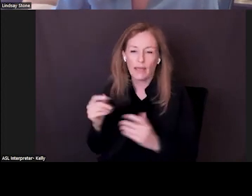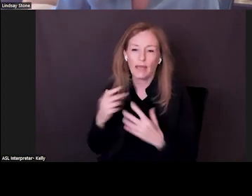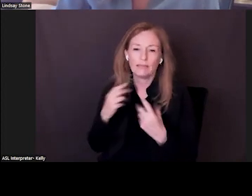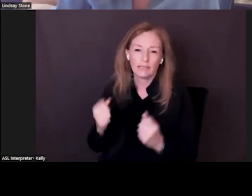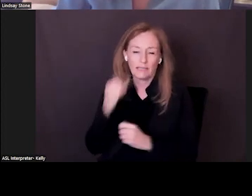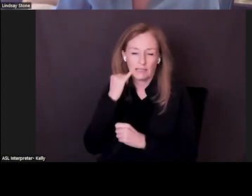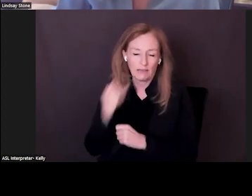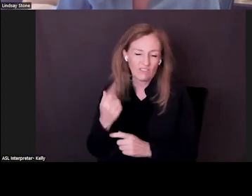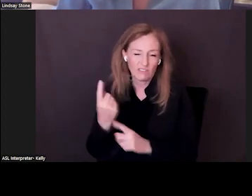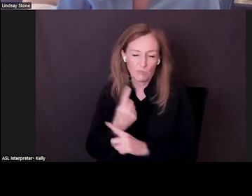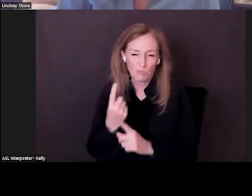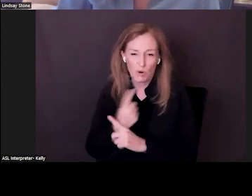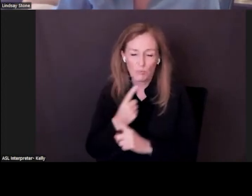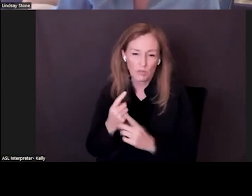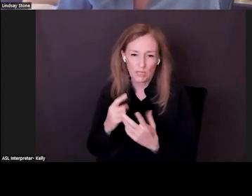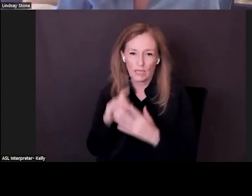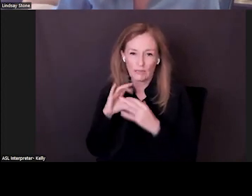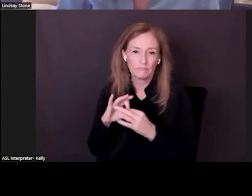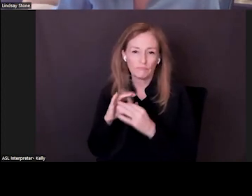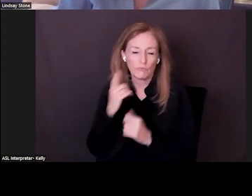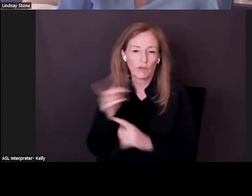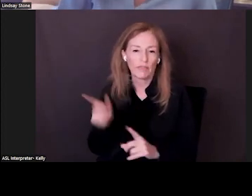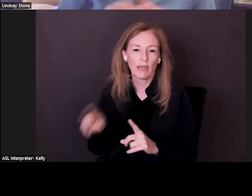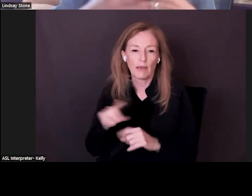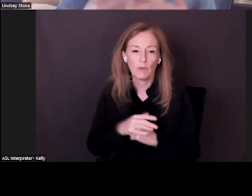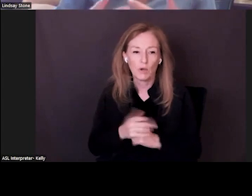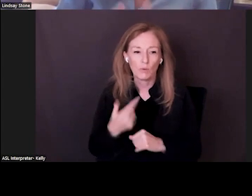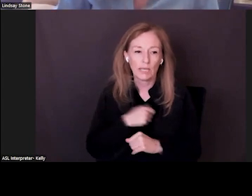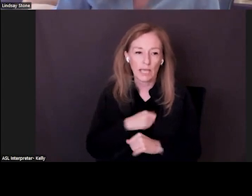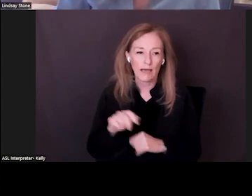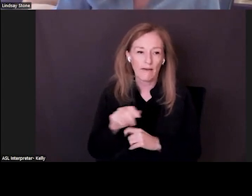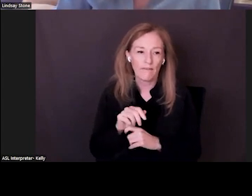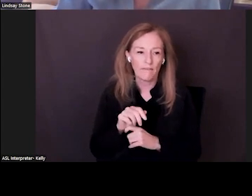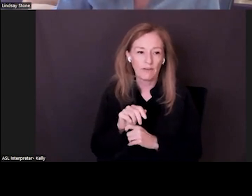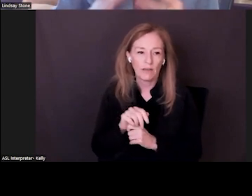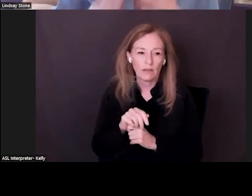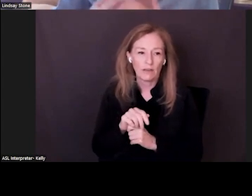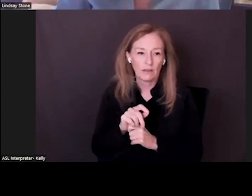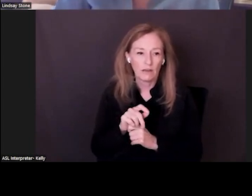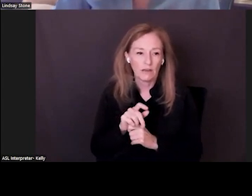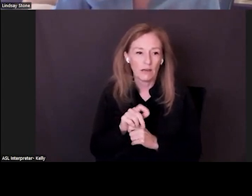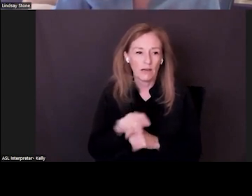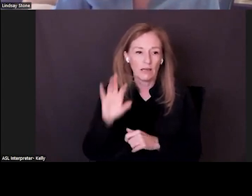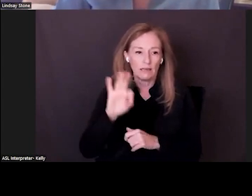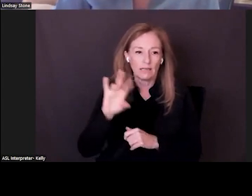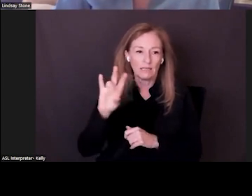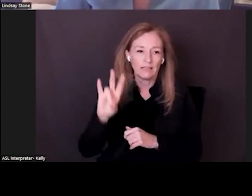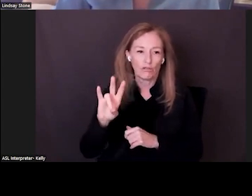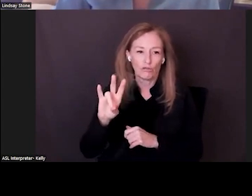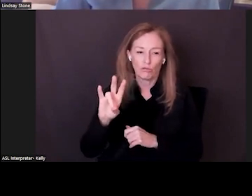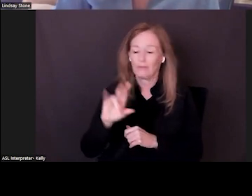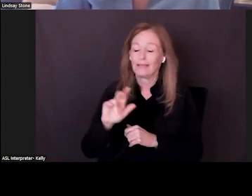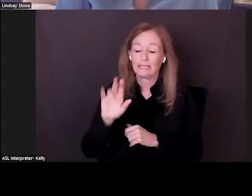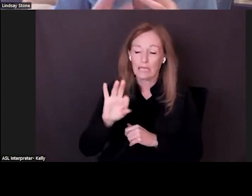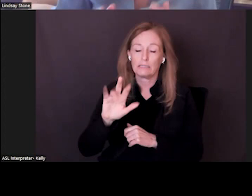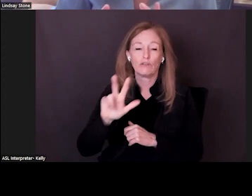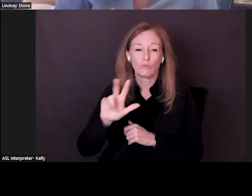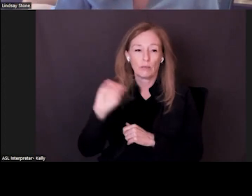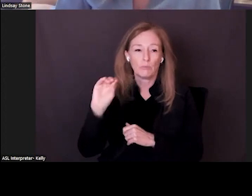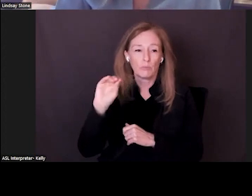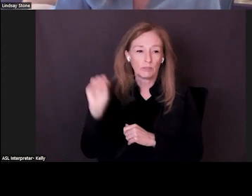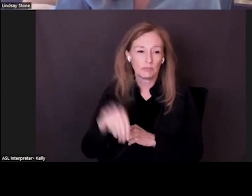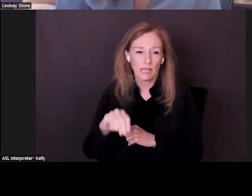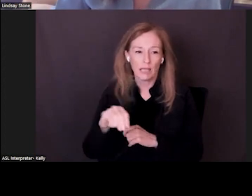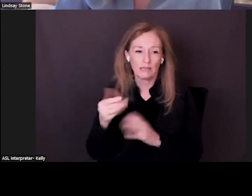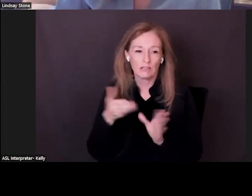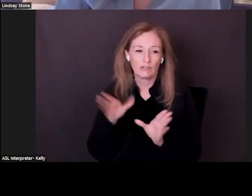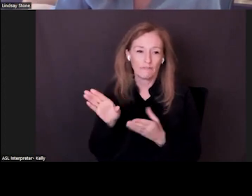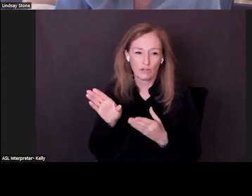THE CSU HAS MAINTAINED A 93% DIVERSION RATE. FROM A COLLABORATION, YOU WILL SEE THE REFERRALS.